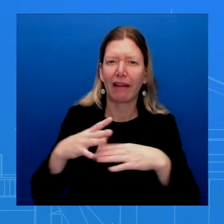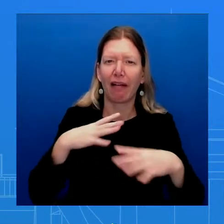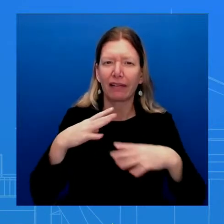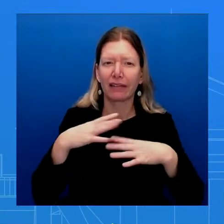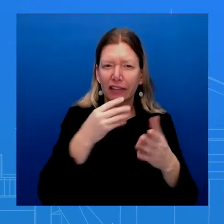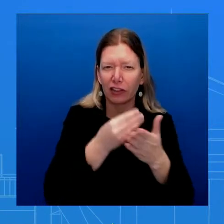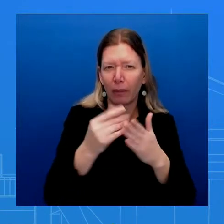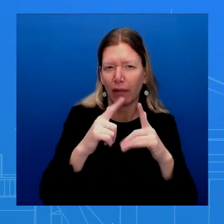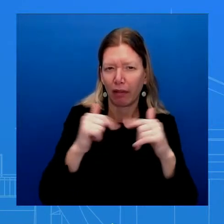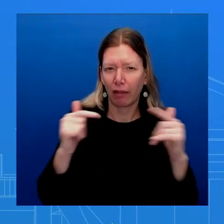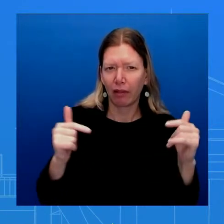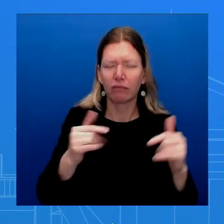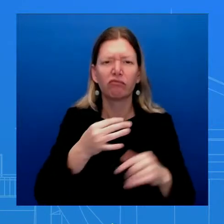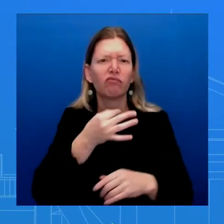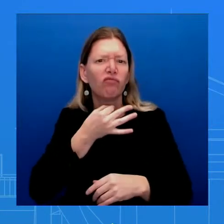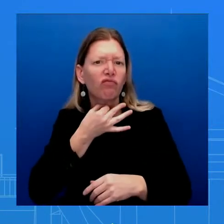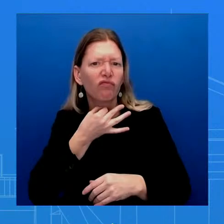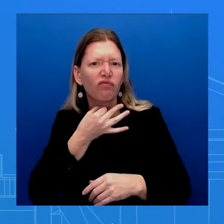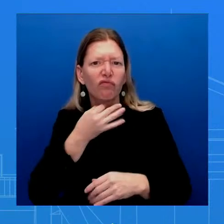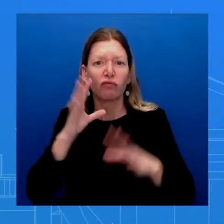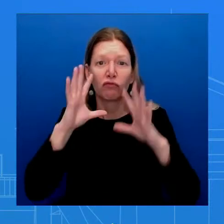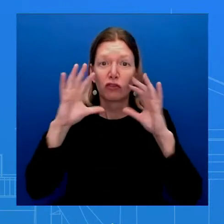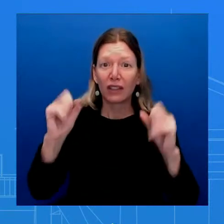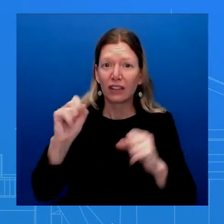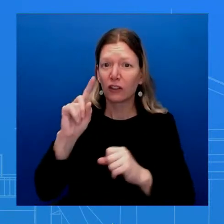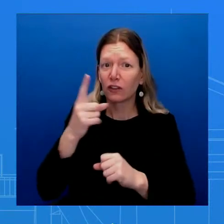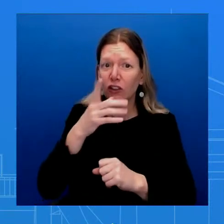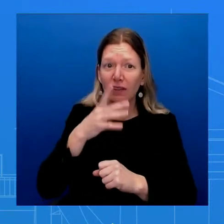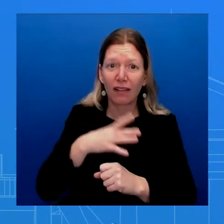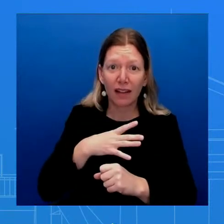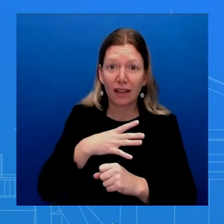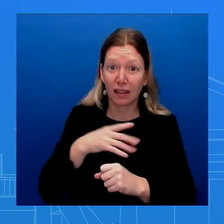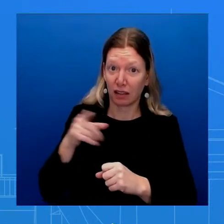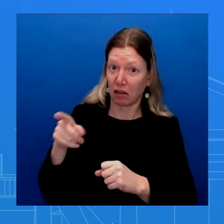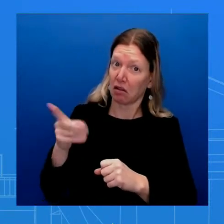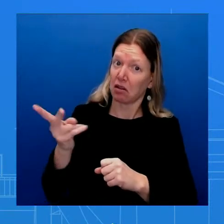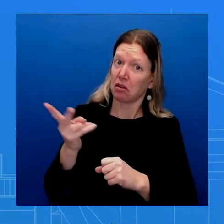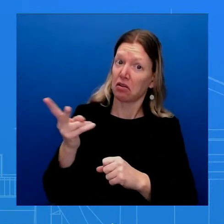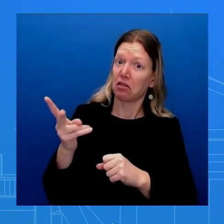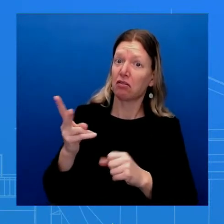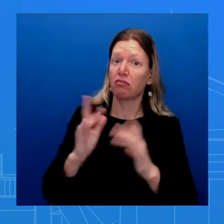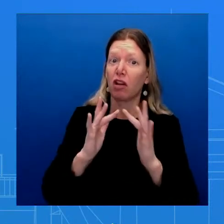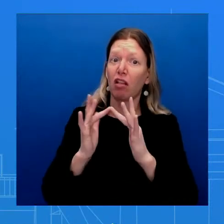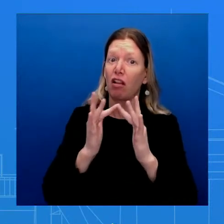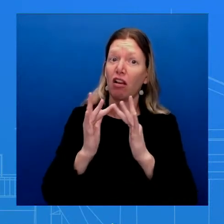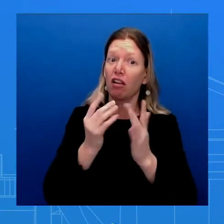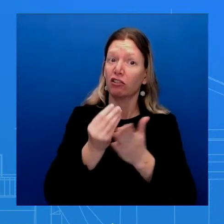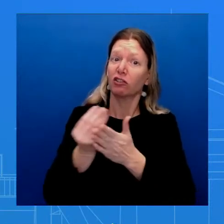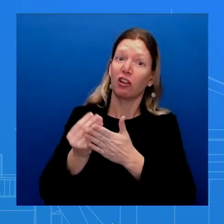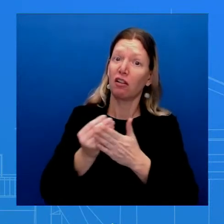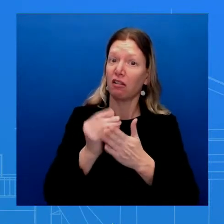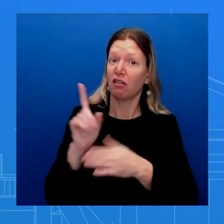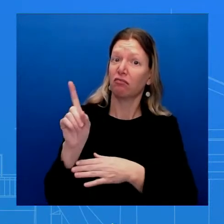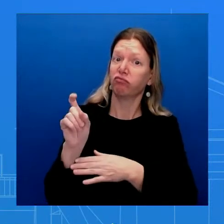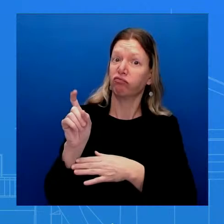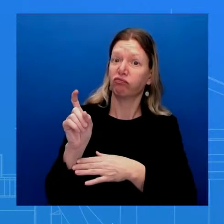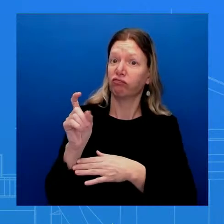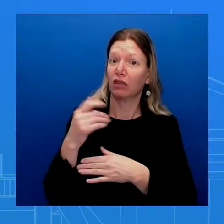do any online shopping? Have they had any -- Ms. Jean-Pierre: The Press: No, seriously. Have they had any personal experience with the frustrations that American consumers across the country